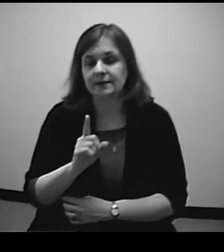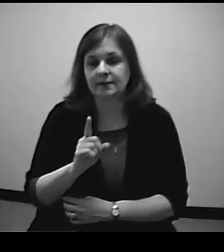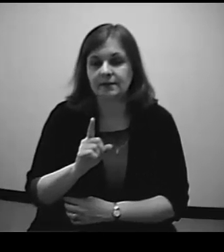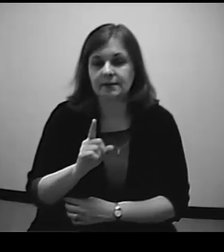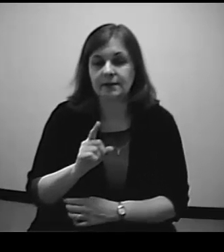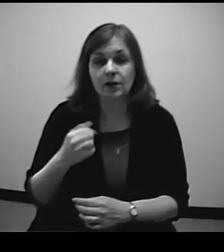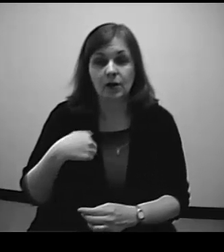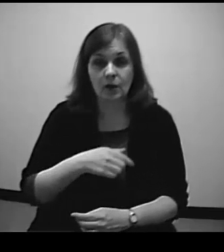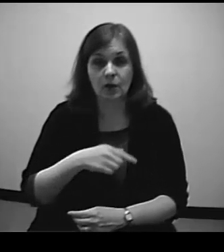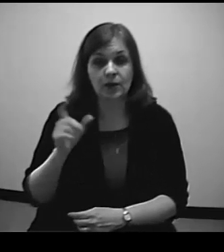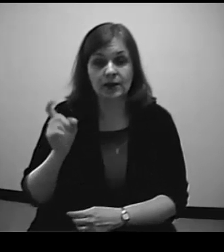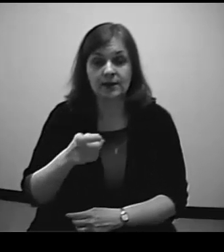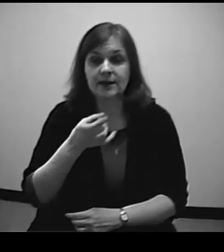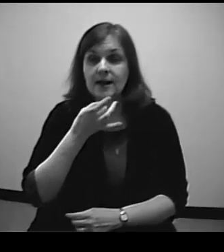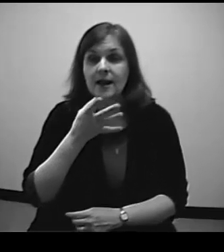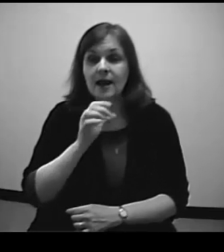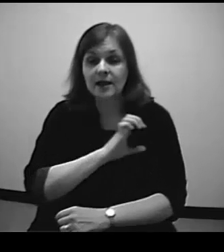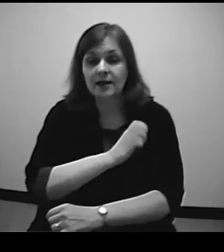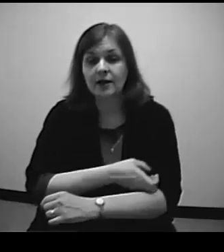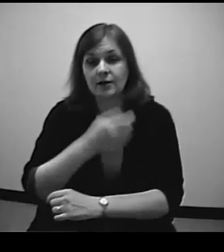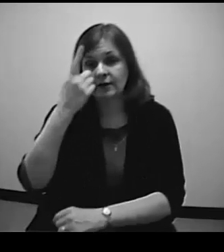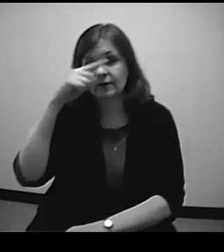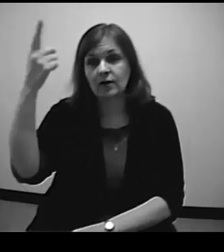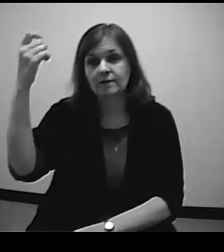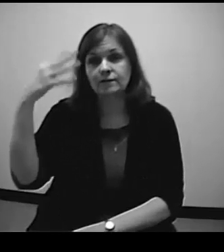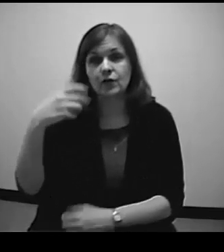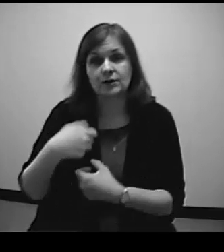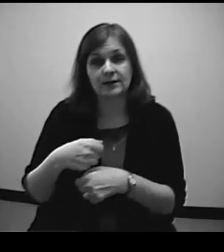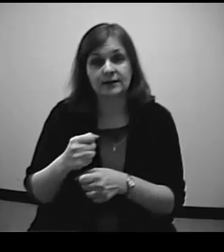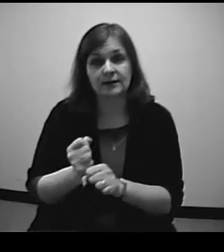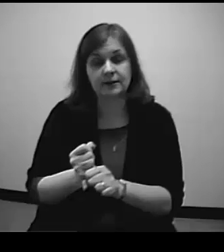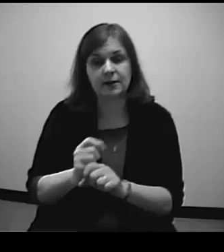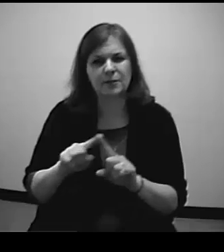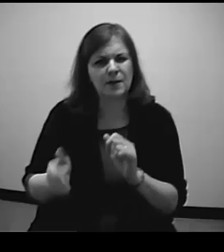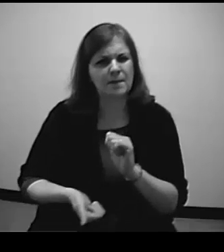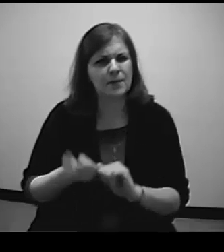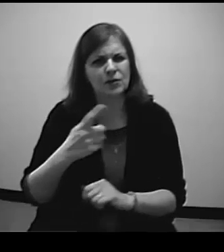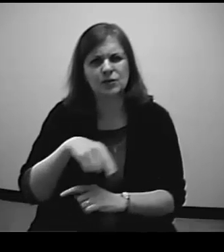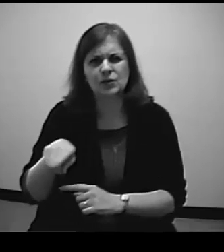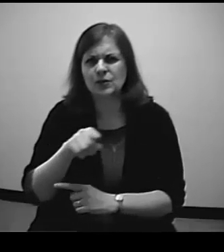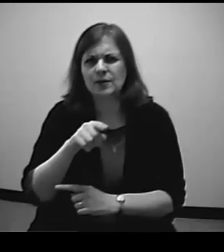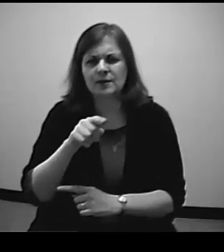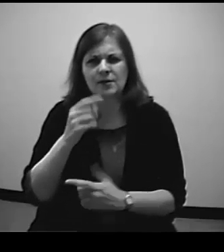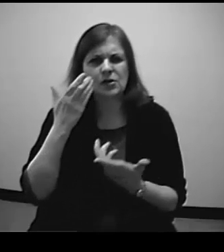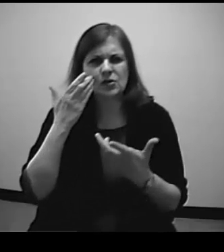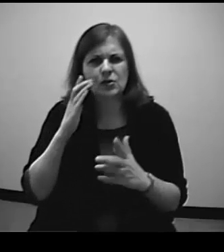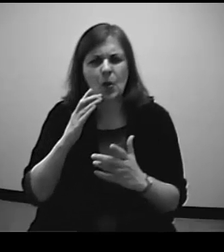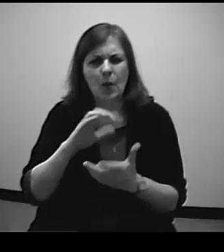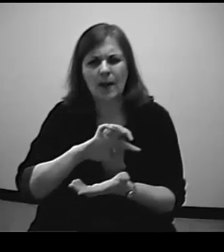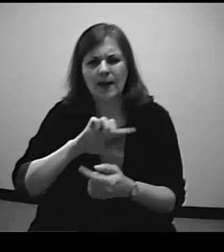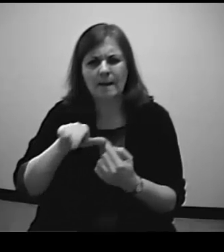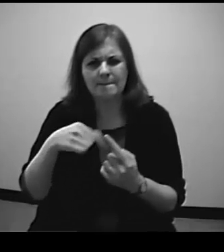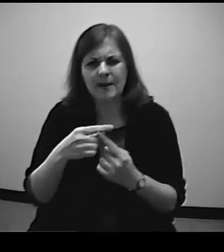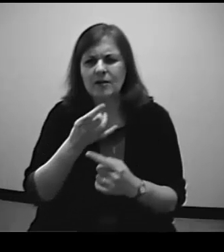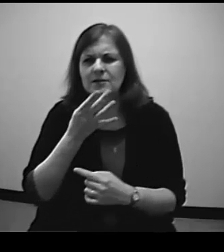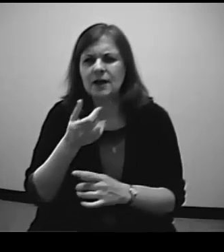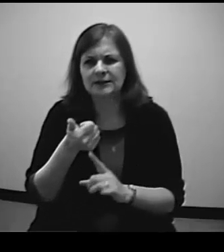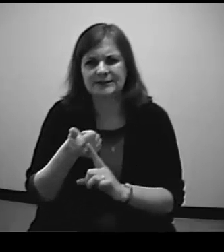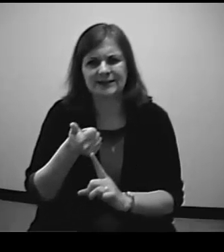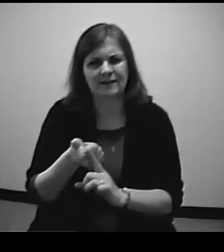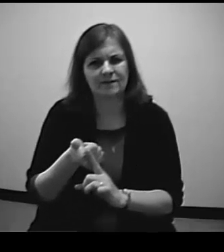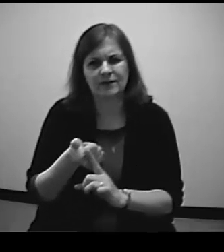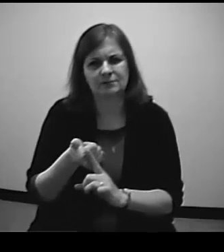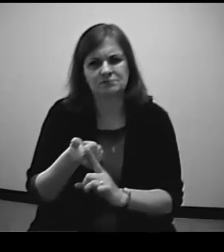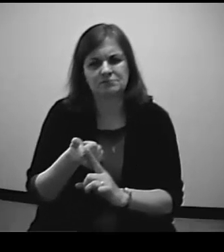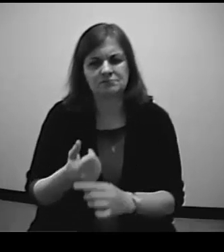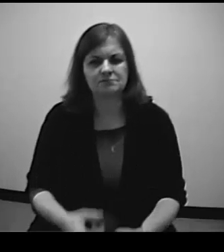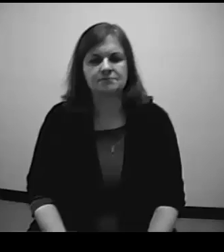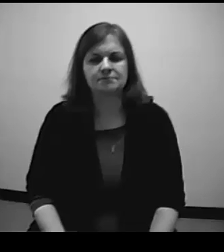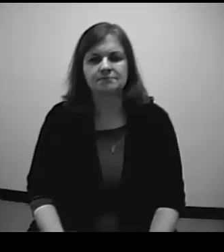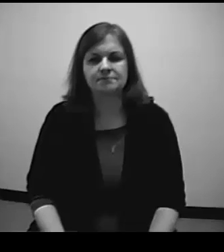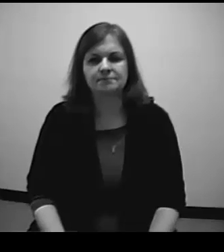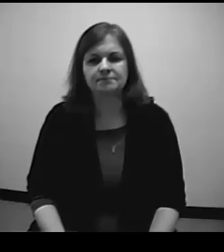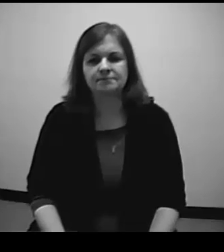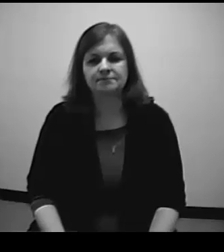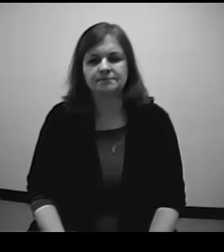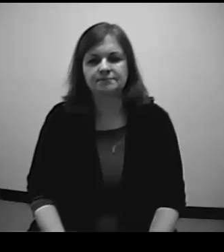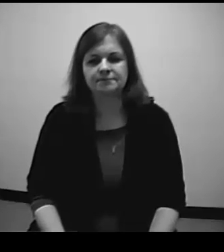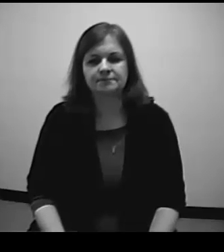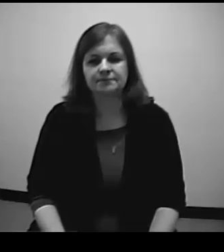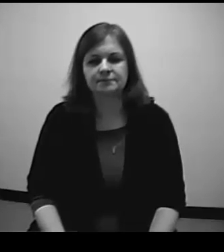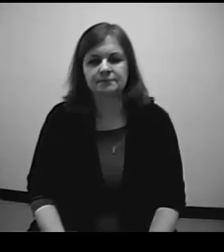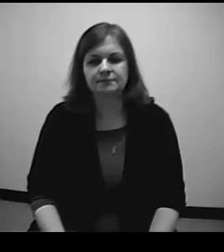we know that we need light energy for photosynthesis that most of you are not going to be familiar with light itself